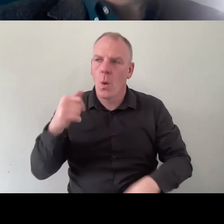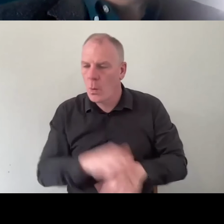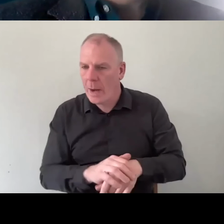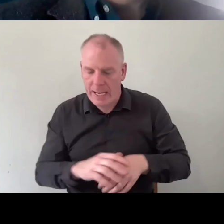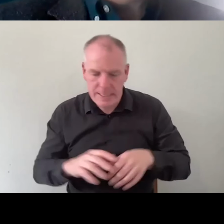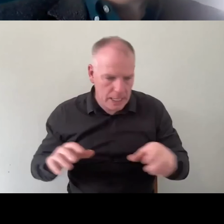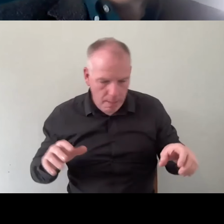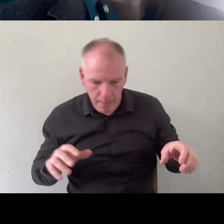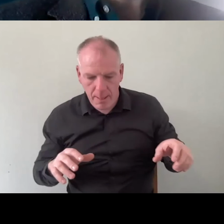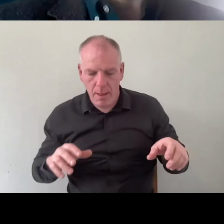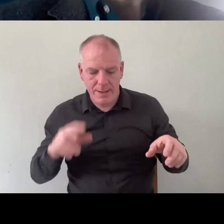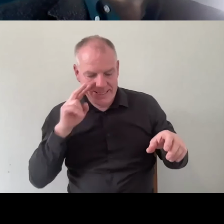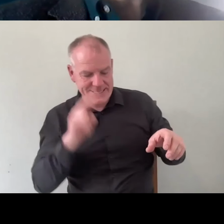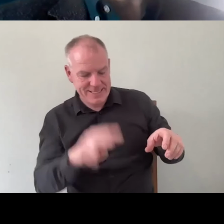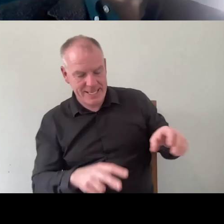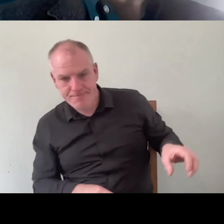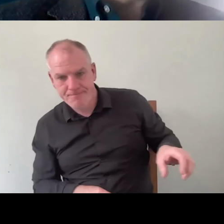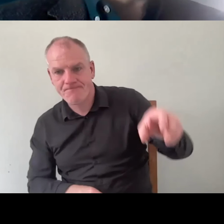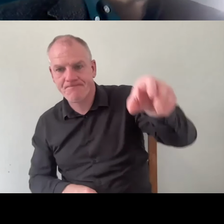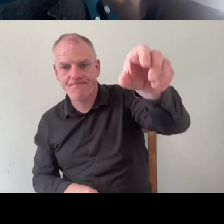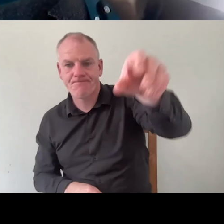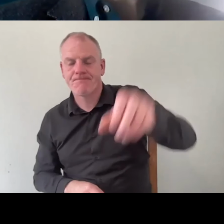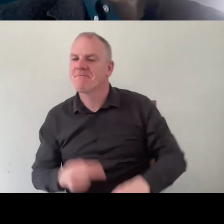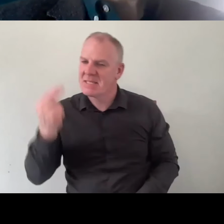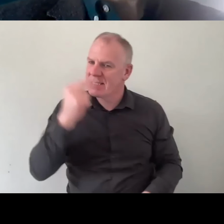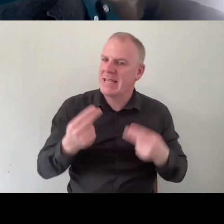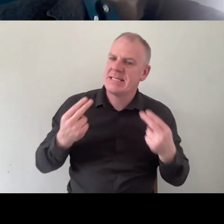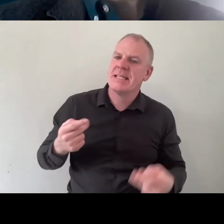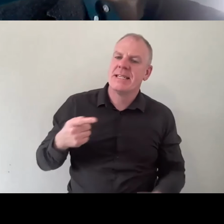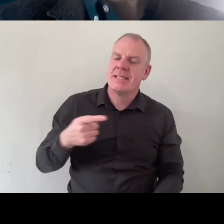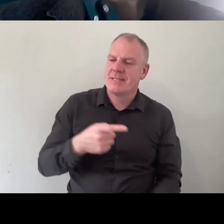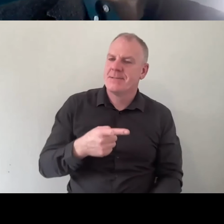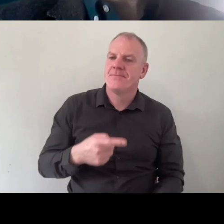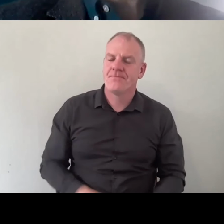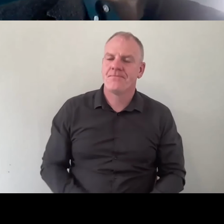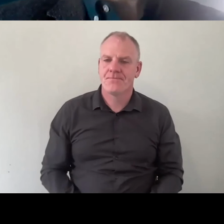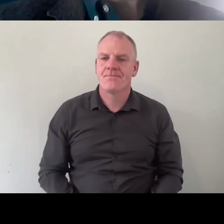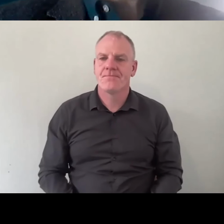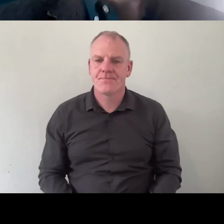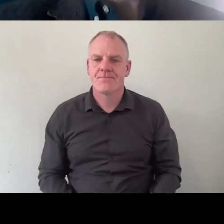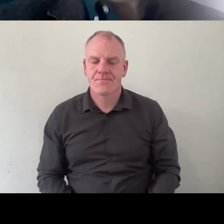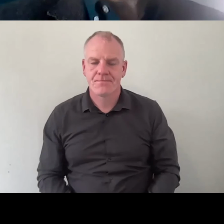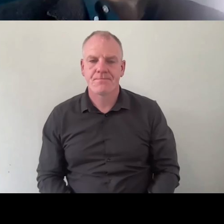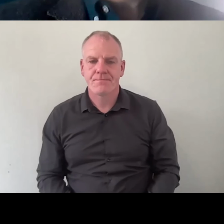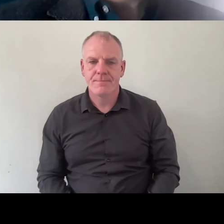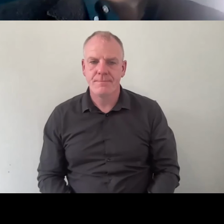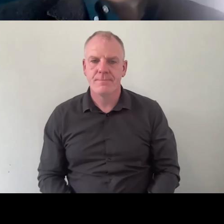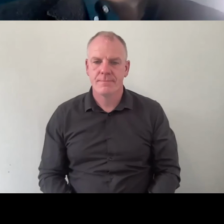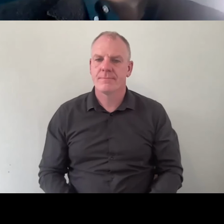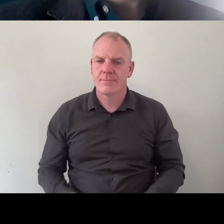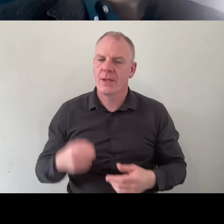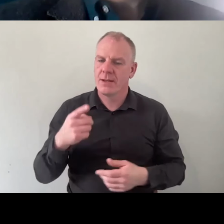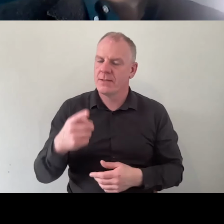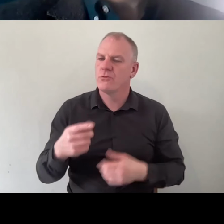Very nicely designed and Eoin O'Herlihy was heavily involved